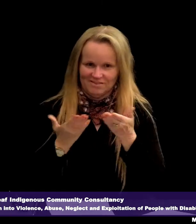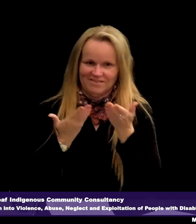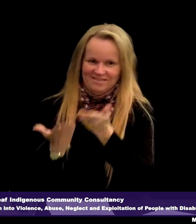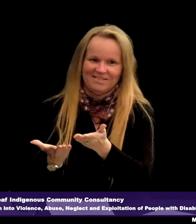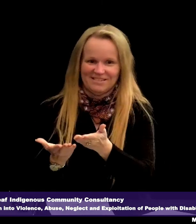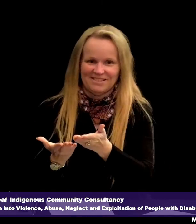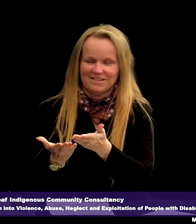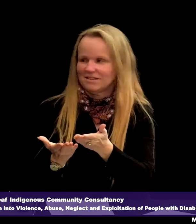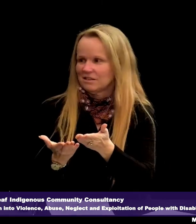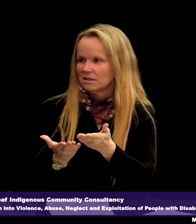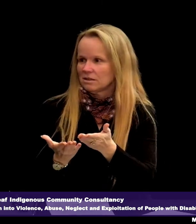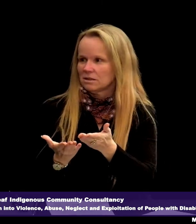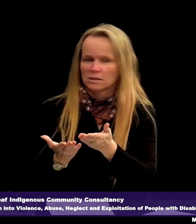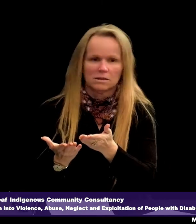because they're working from a disability model.